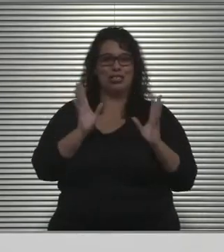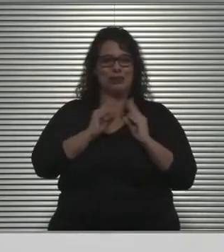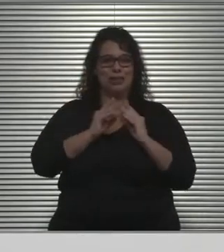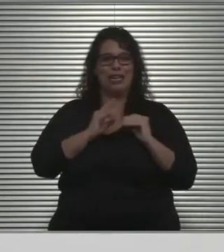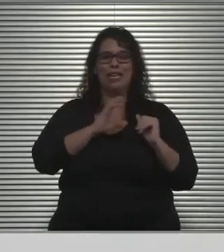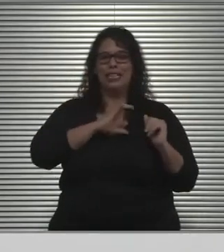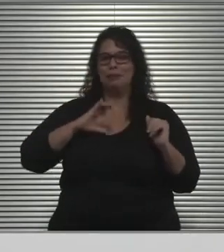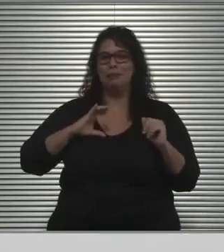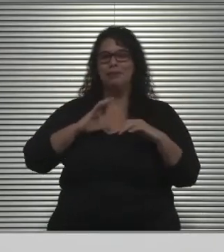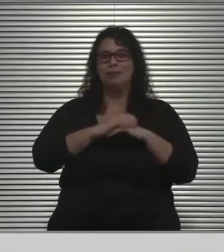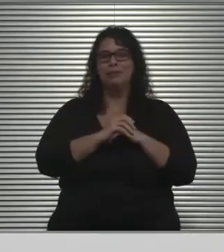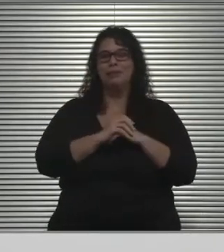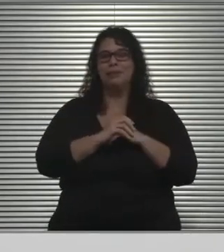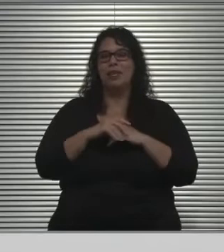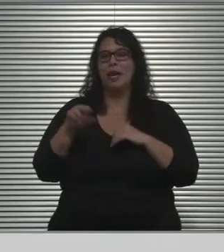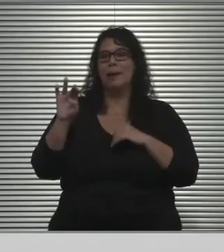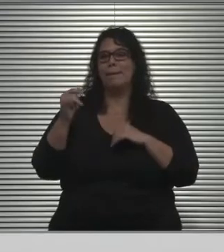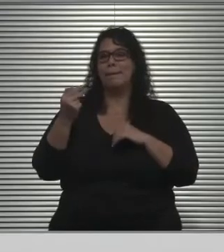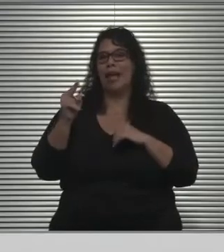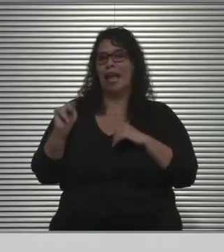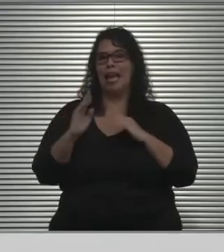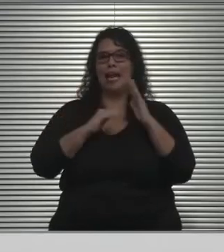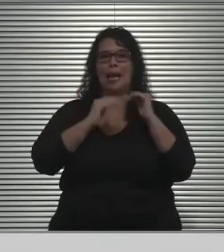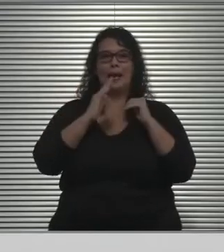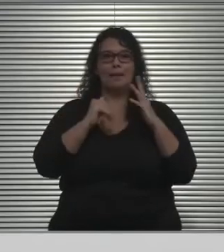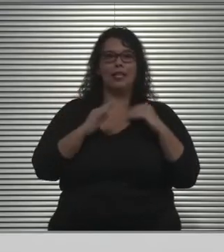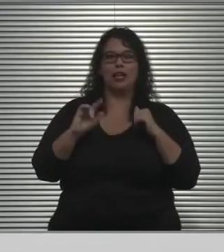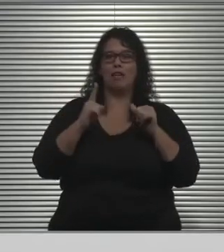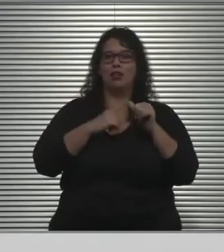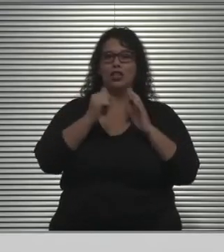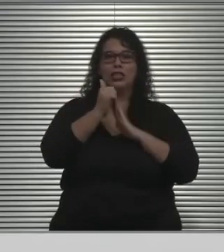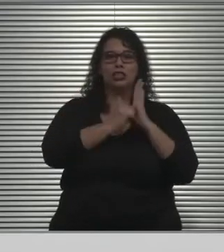She, along with Megan we're building the first agenda in about a week and a half.